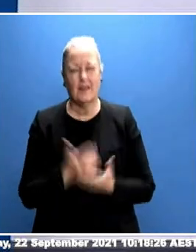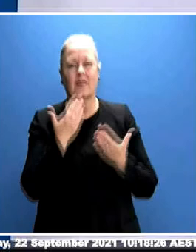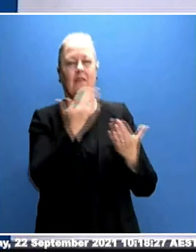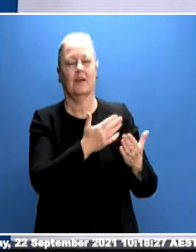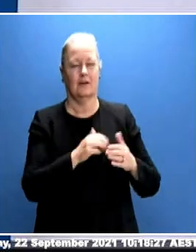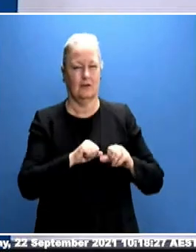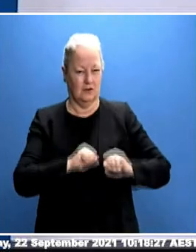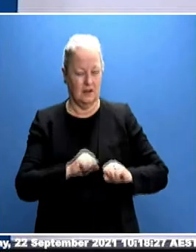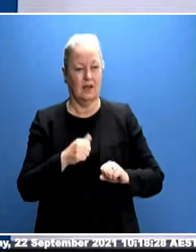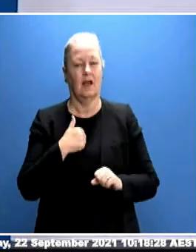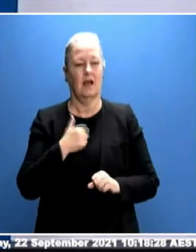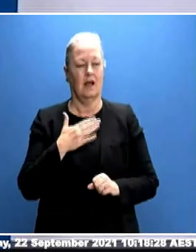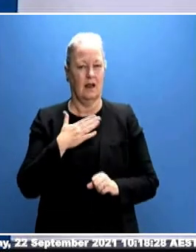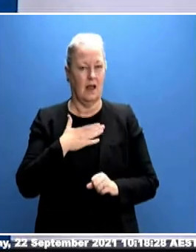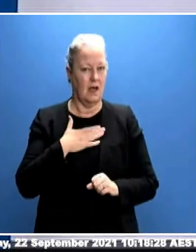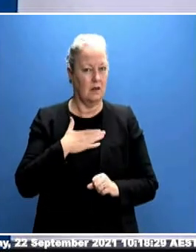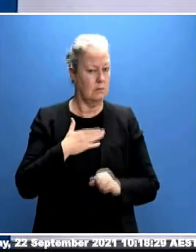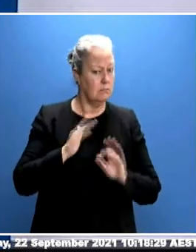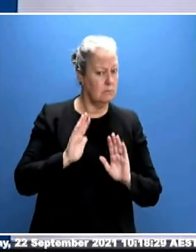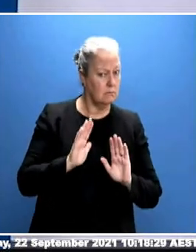If I could just have a moment for the witness to come into the room.